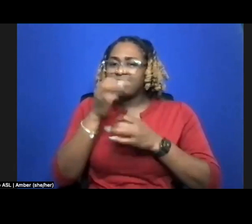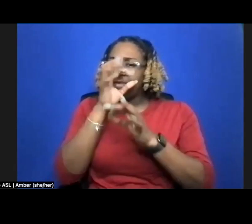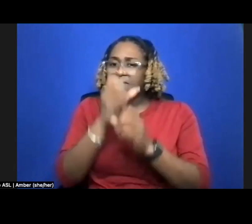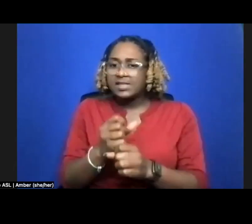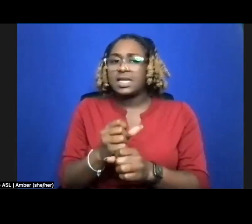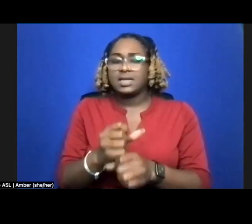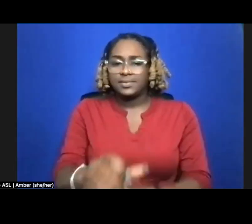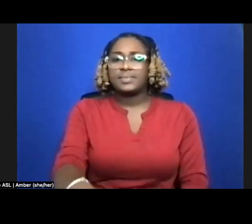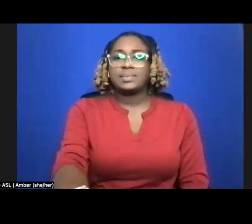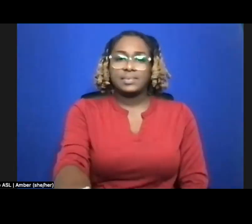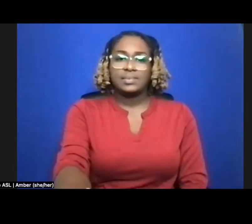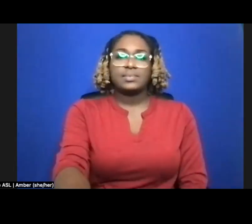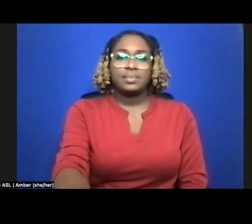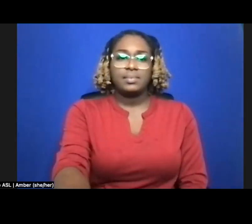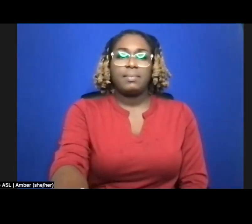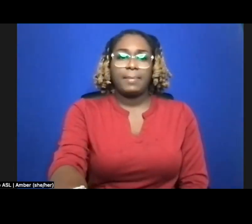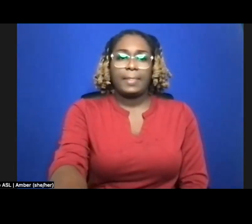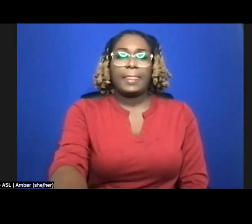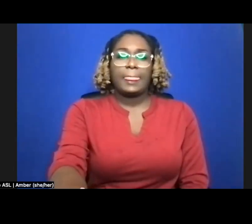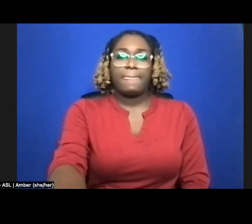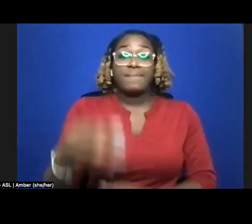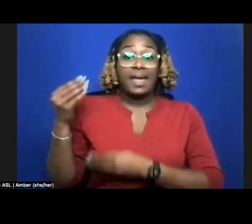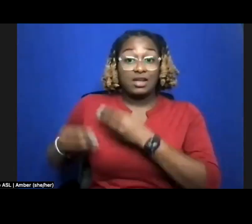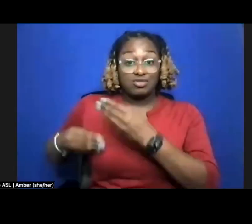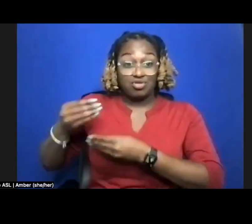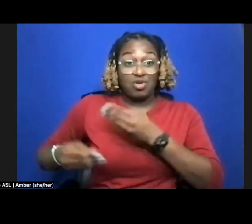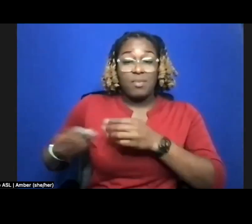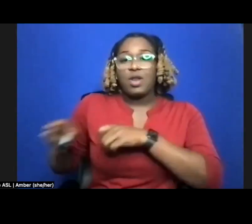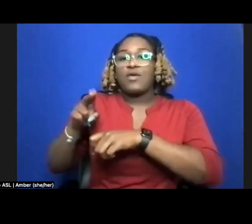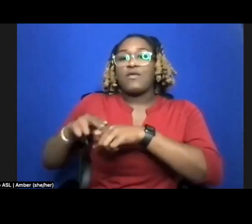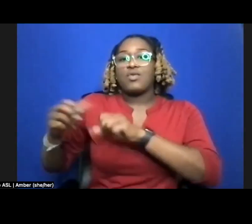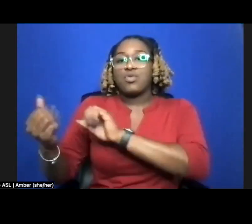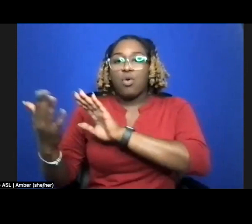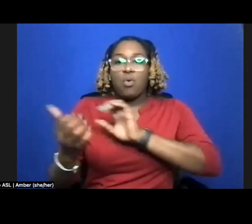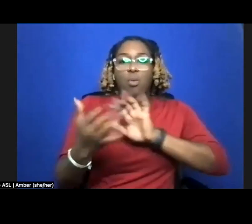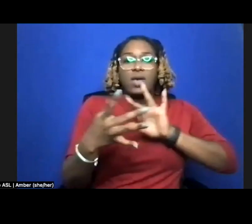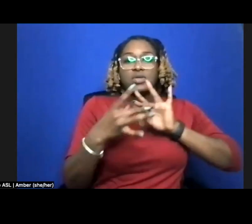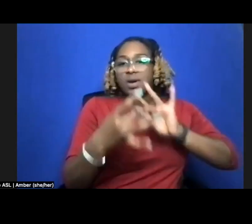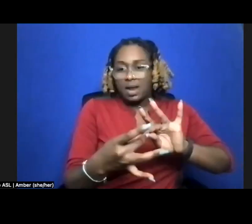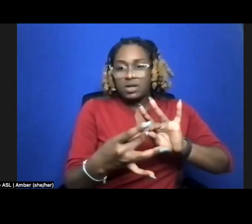ancestry and then of course, like the ways in which that we are connected to non-human species.